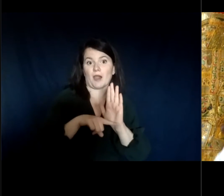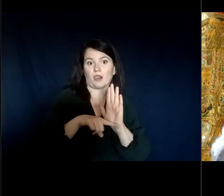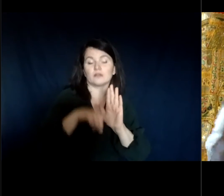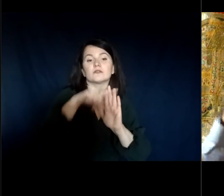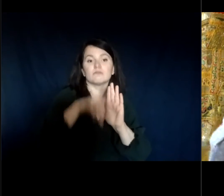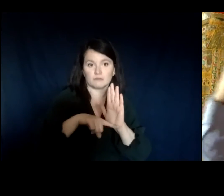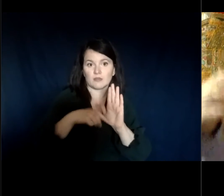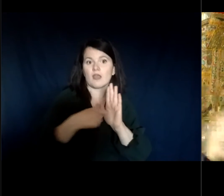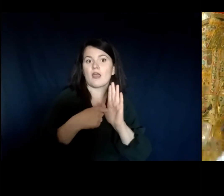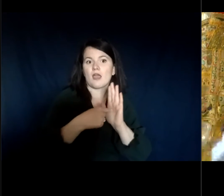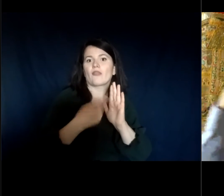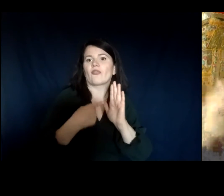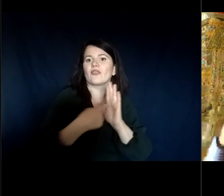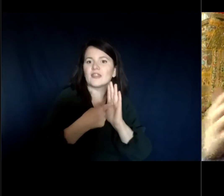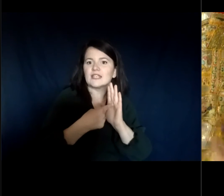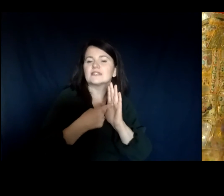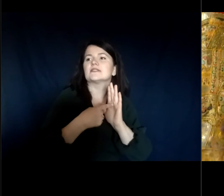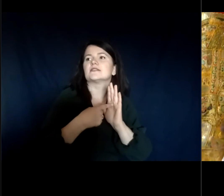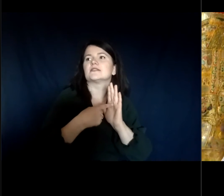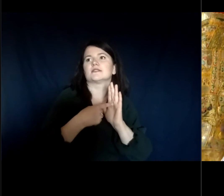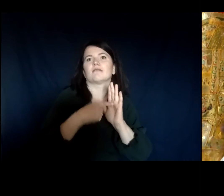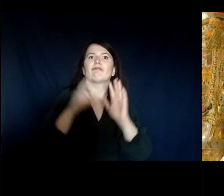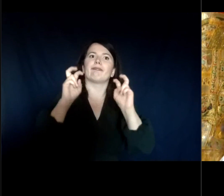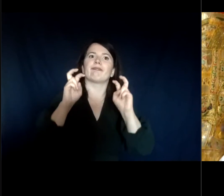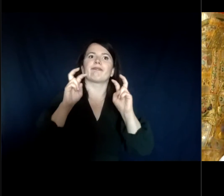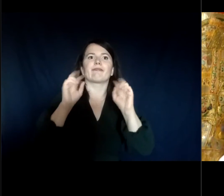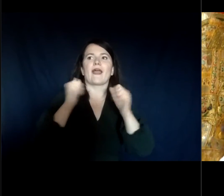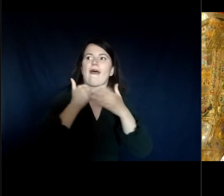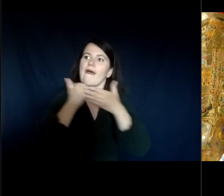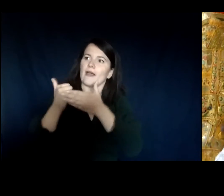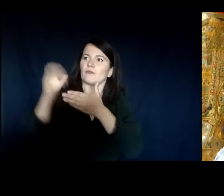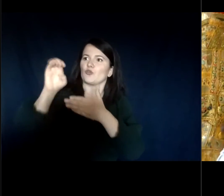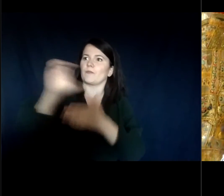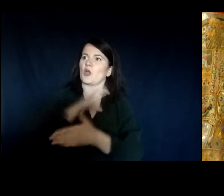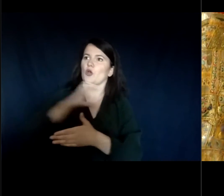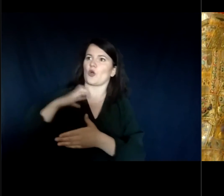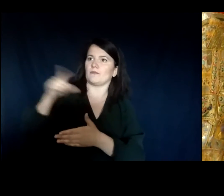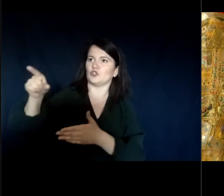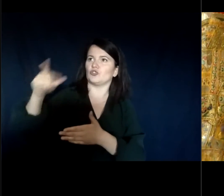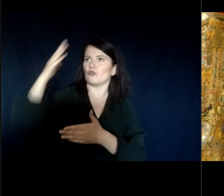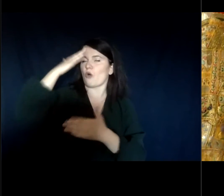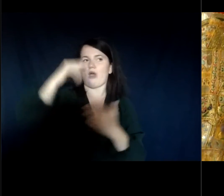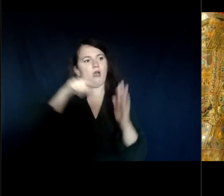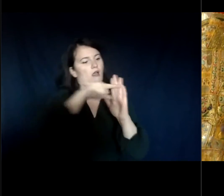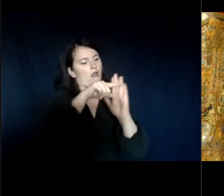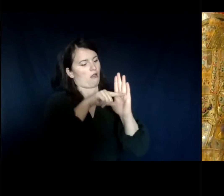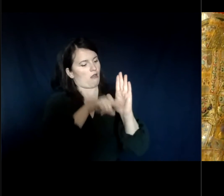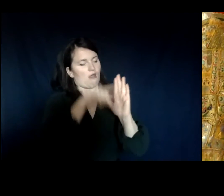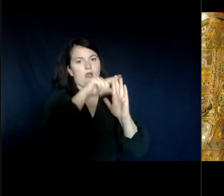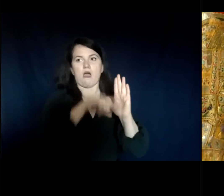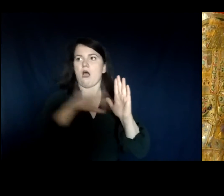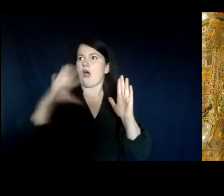when reforming and making flexible the instruments But now we're going to move to some of our interventions,